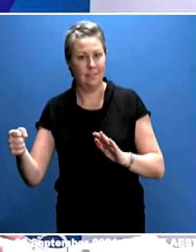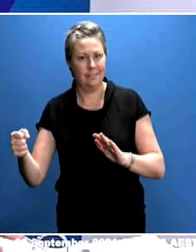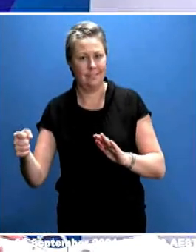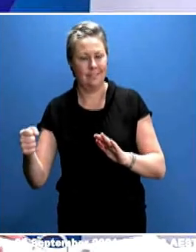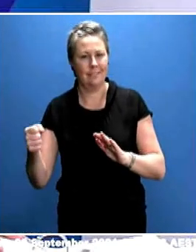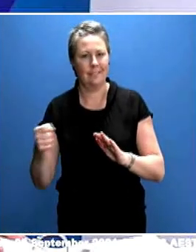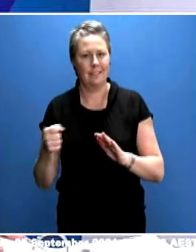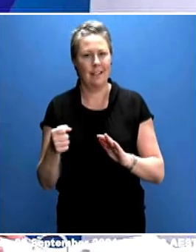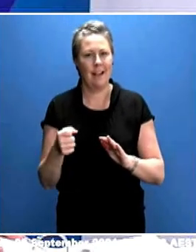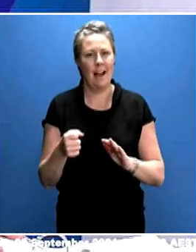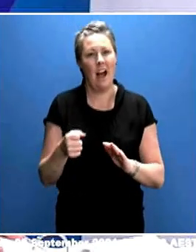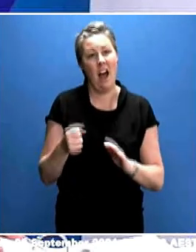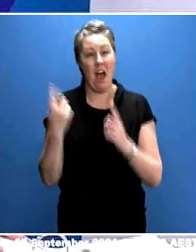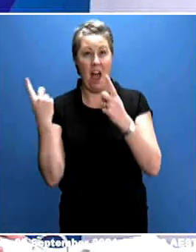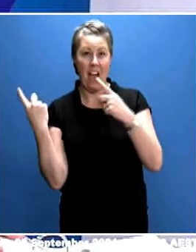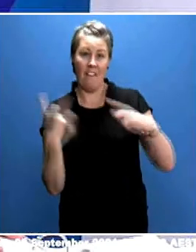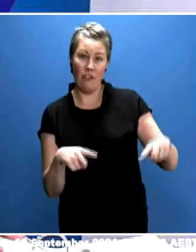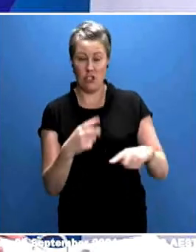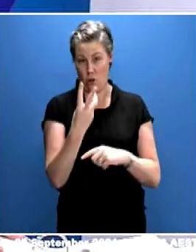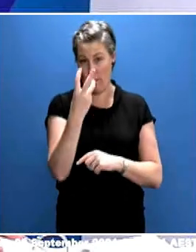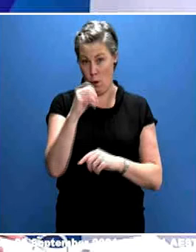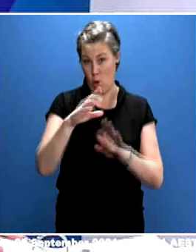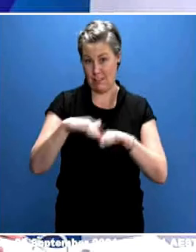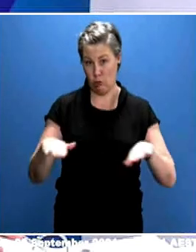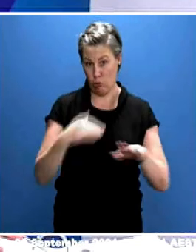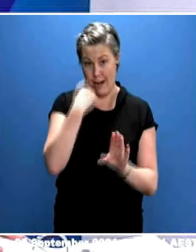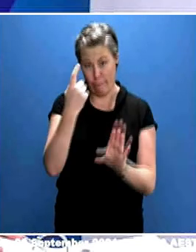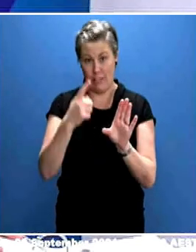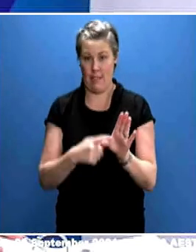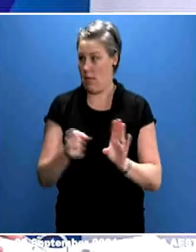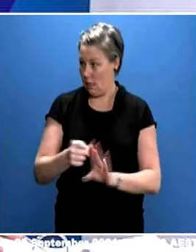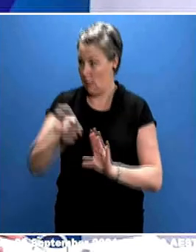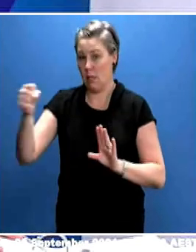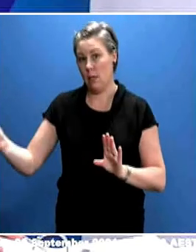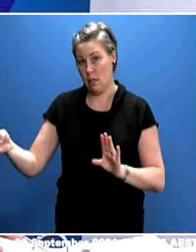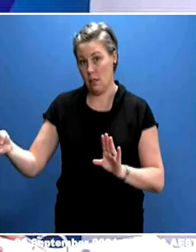Since there's an average of 30 children each year going in, 7 plus from 10